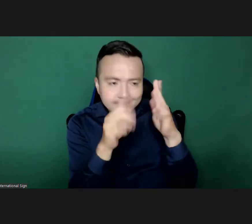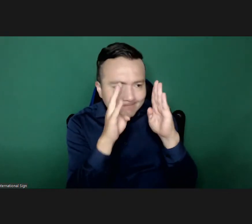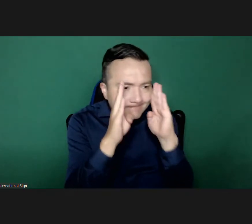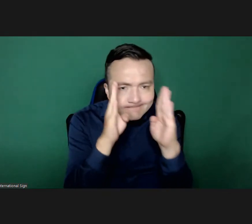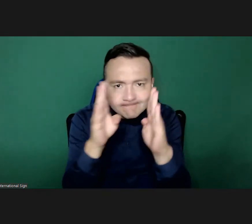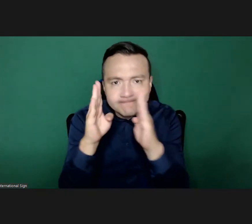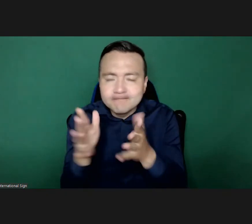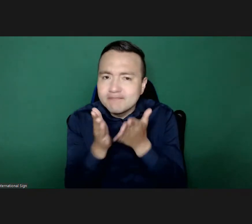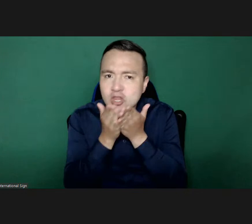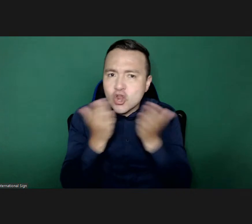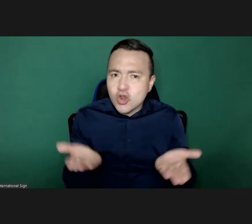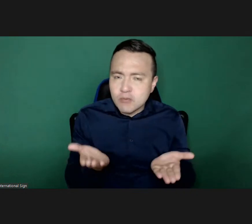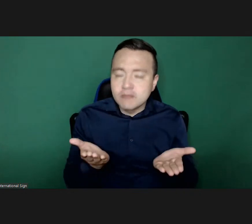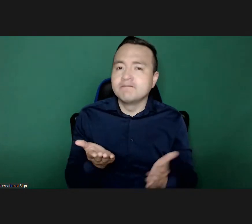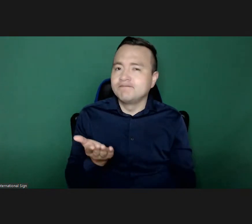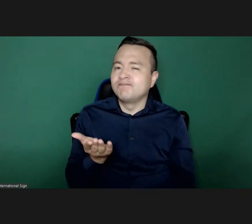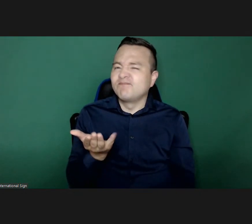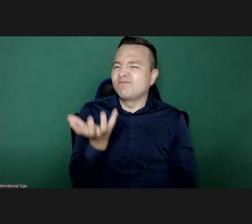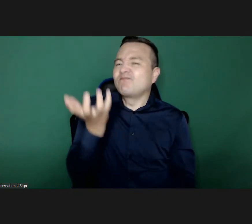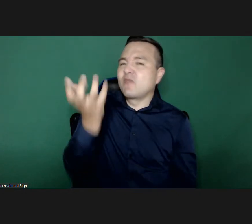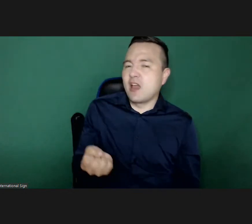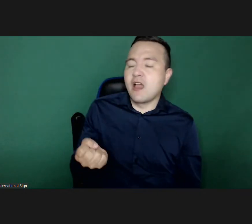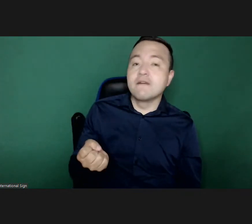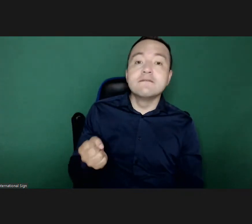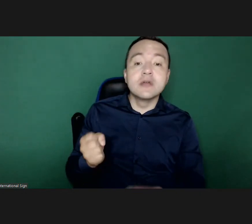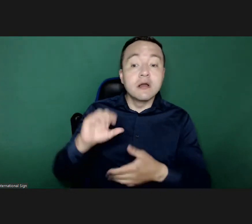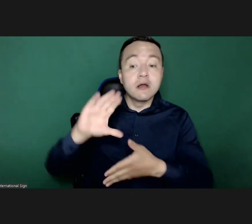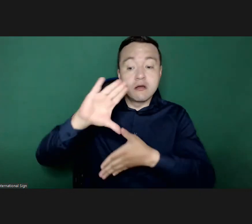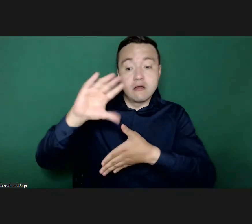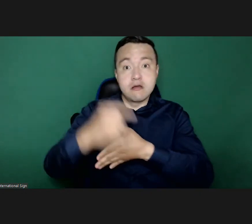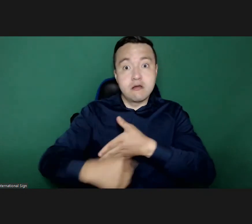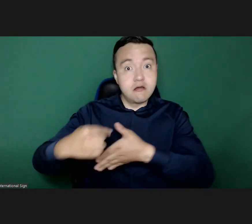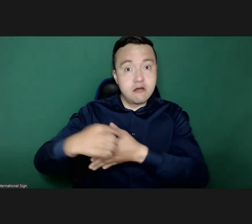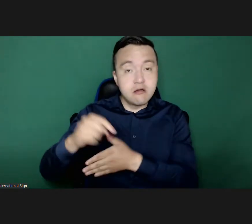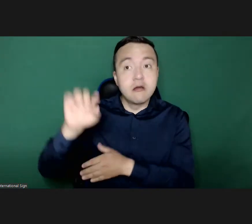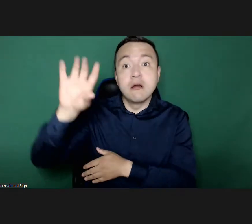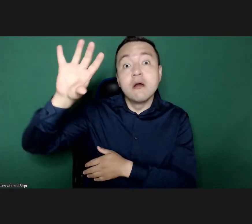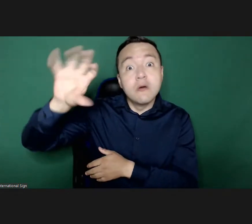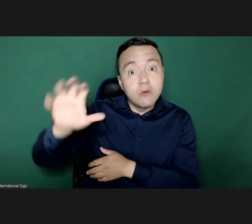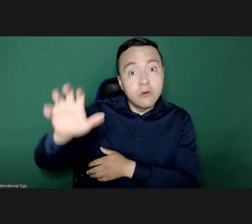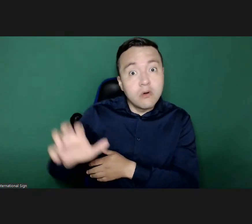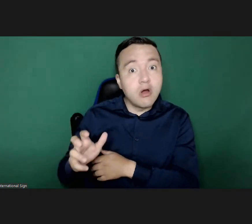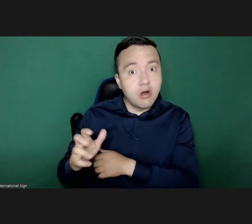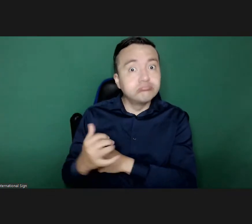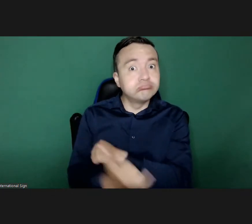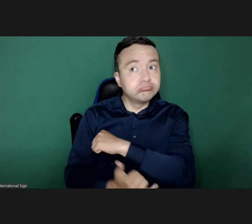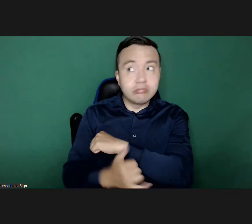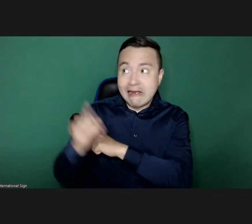improving primary care for NCD prevention, as well as available frameworks and tools for such purpose.